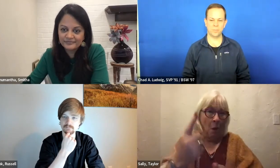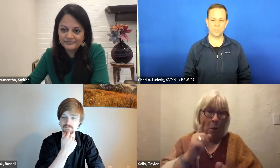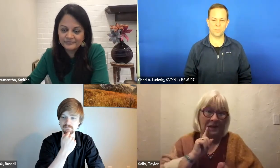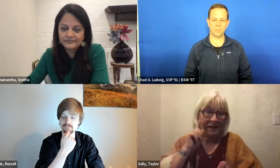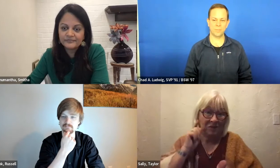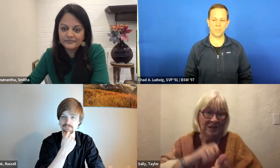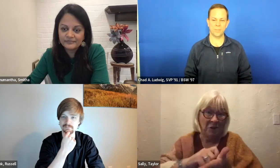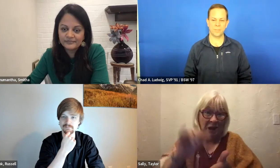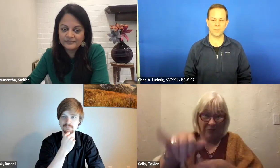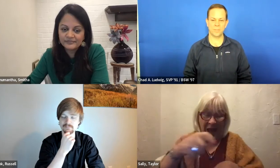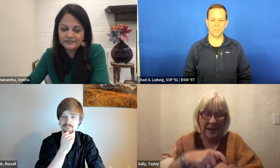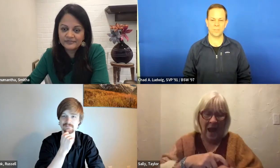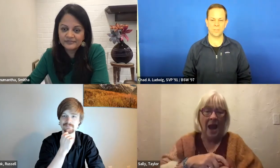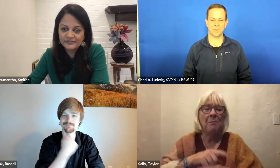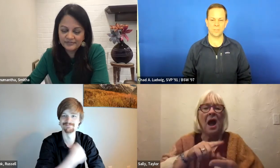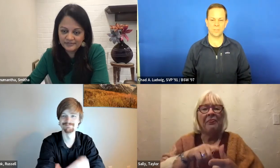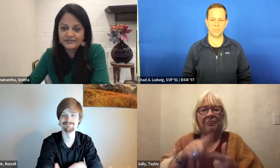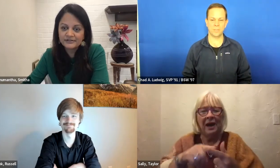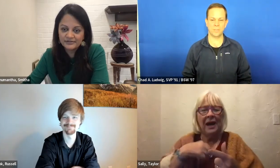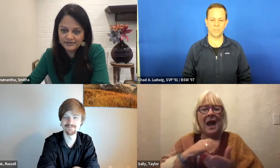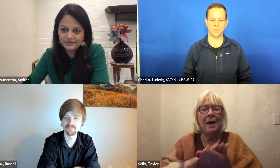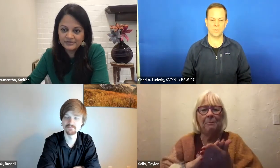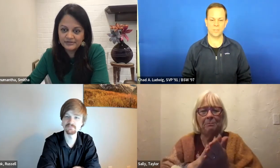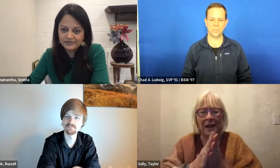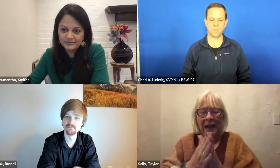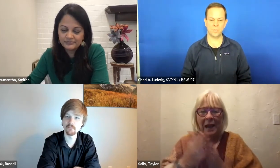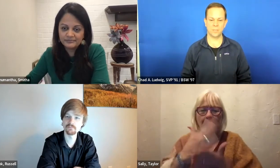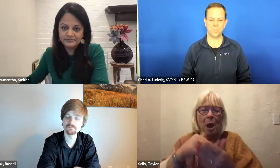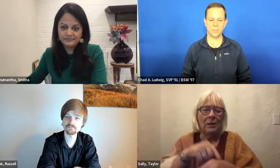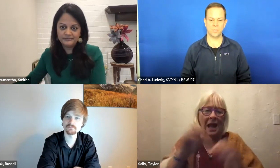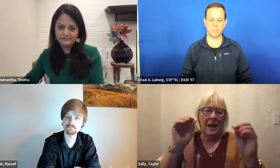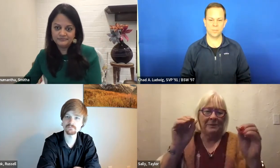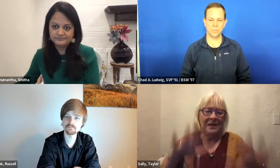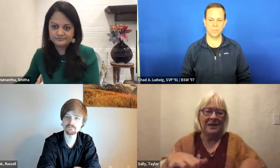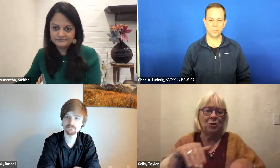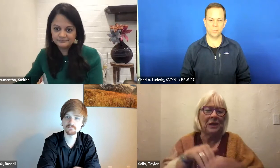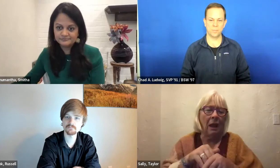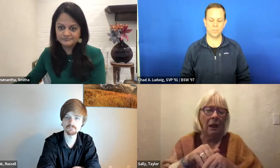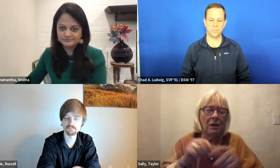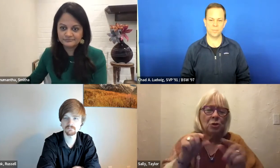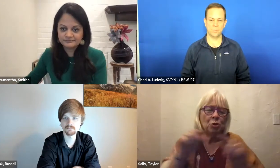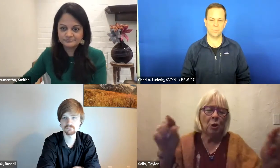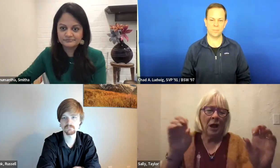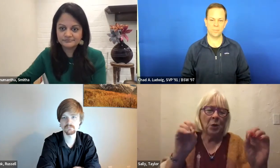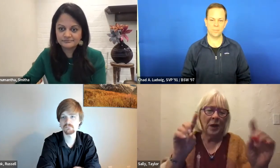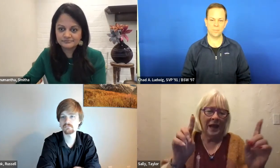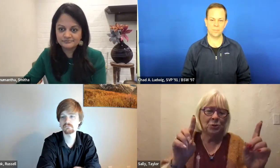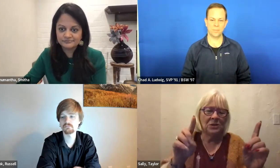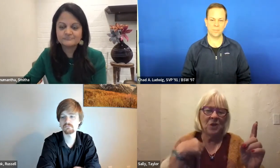and I worked there as a secretary. I was the only Deaf secretary at that time, and then I became a part-time instructor, as well,